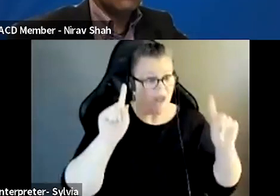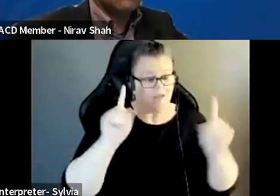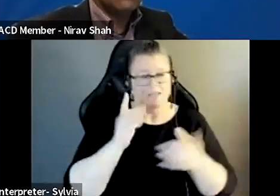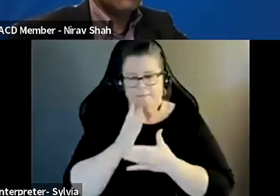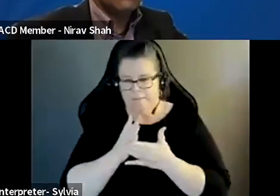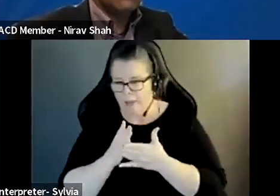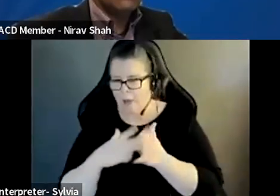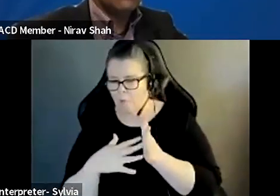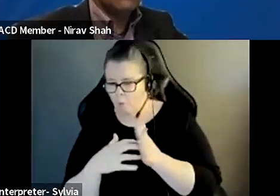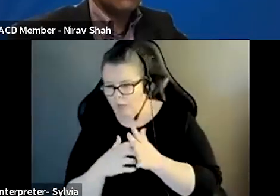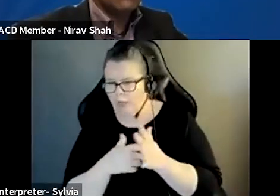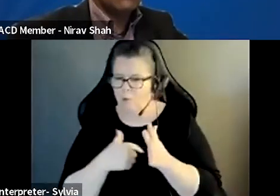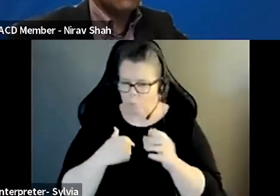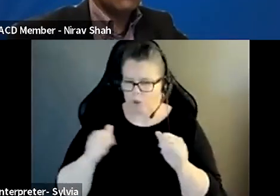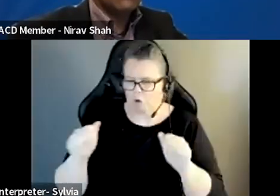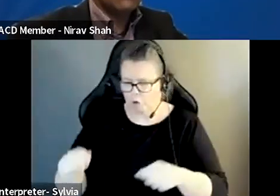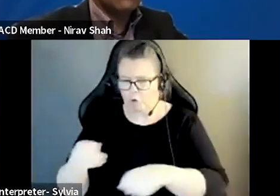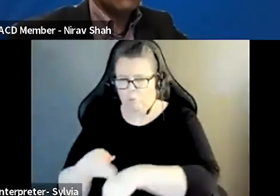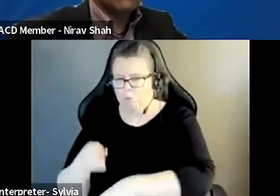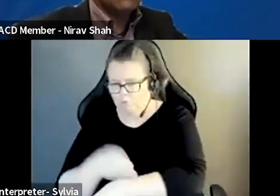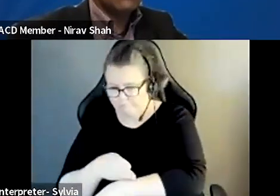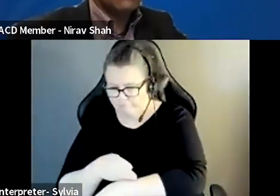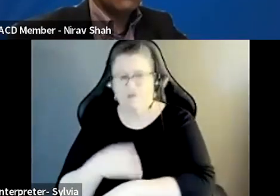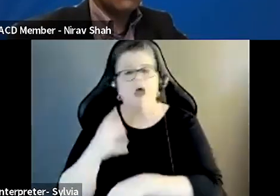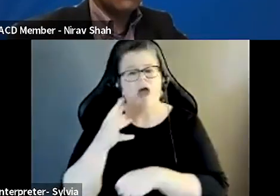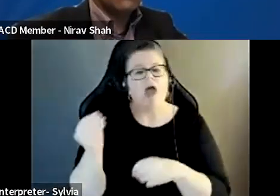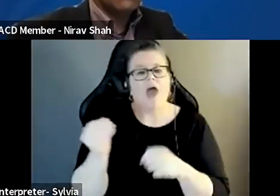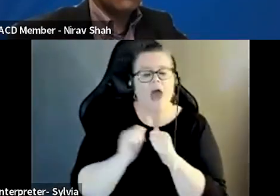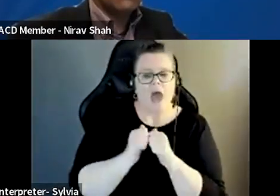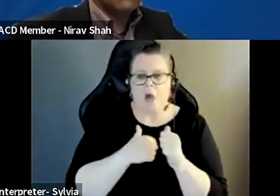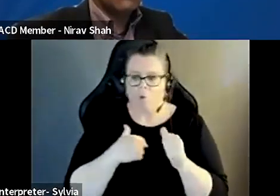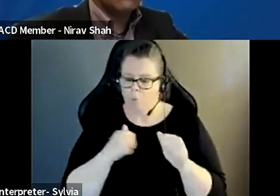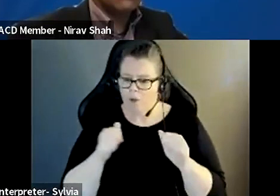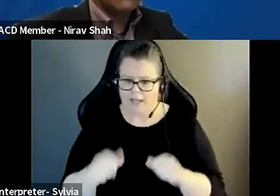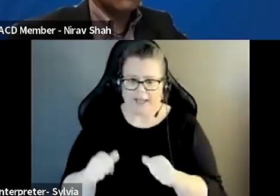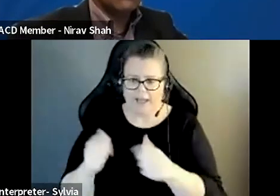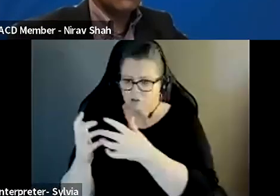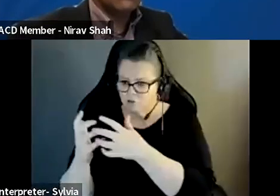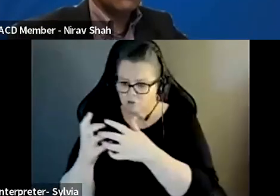and not that we could have done better, and truly on ways that we could streamline our other guidance and processes